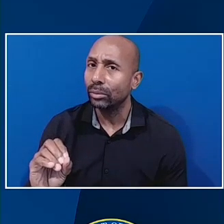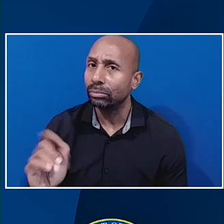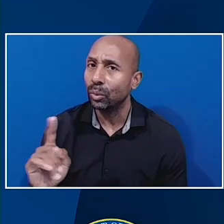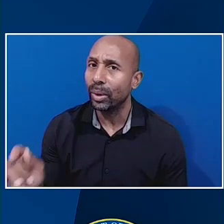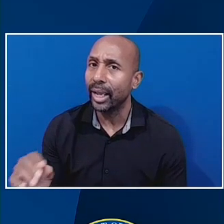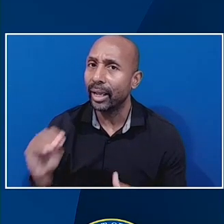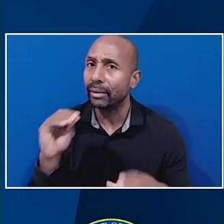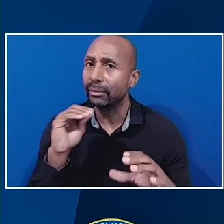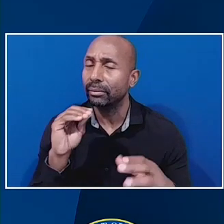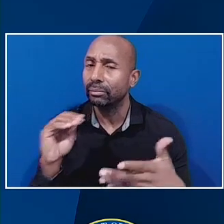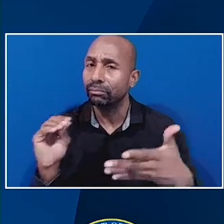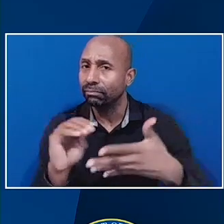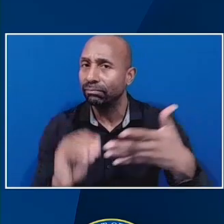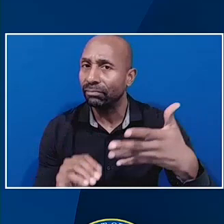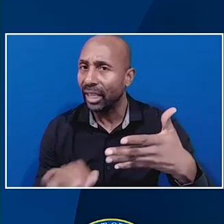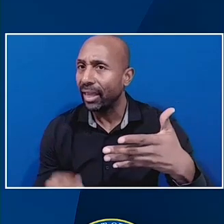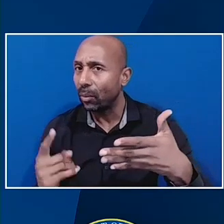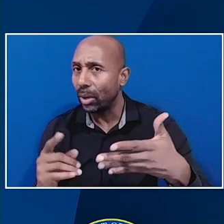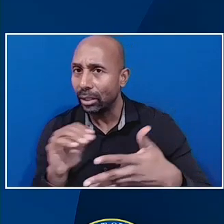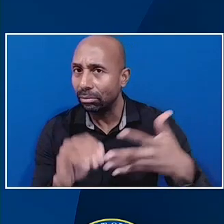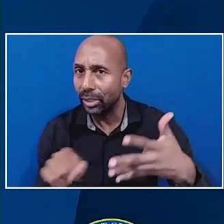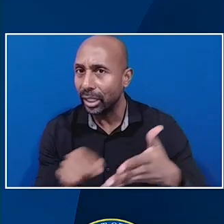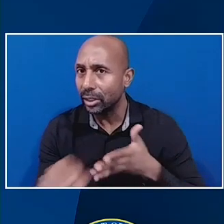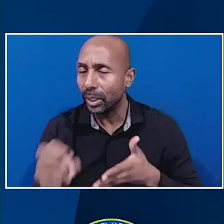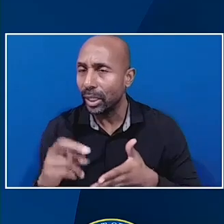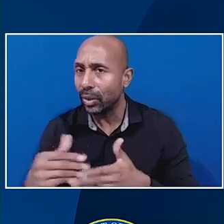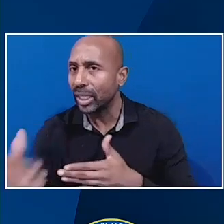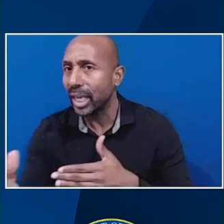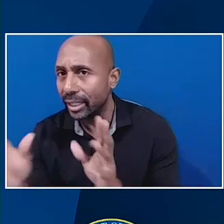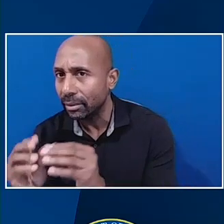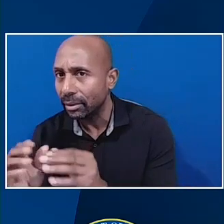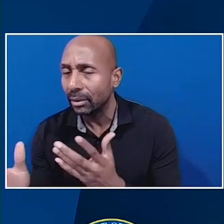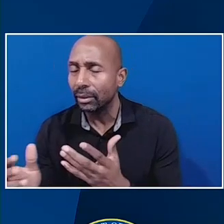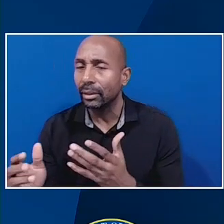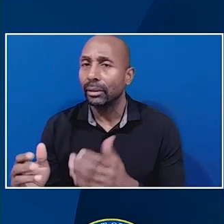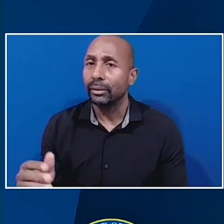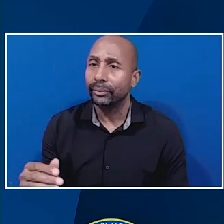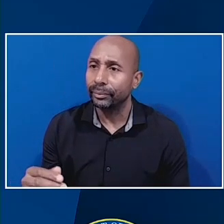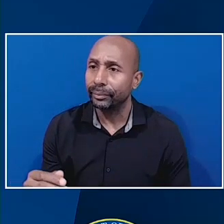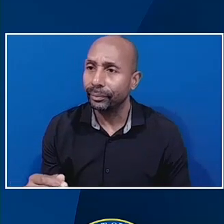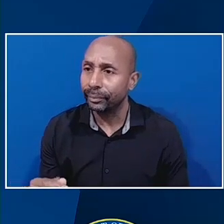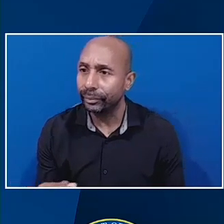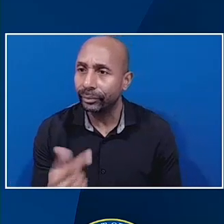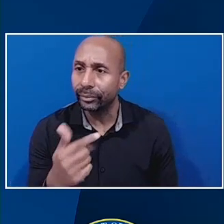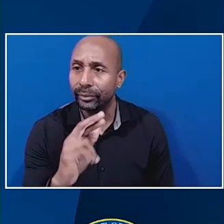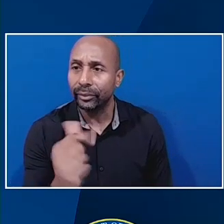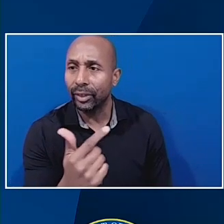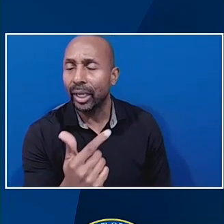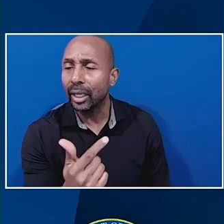round and not to, you know, not to raise a It's pretty much just as Cindy described it